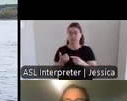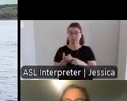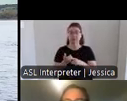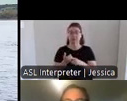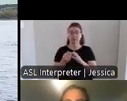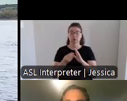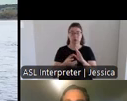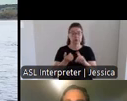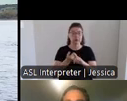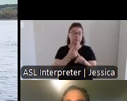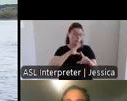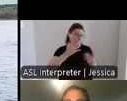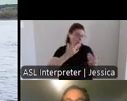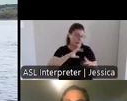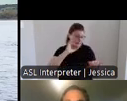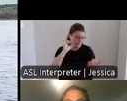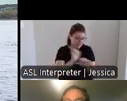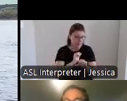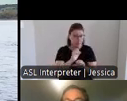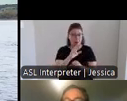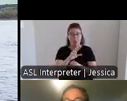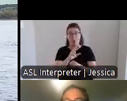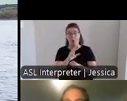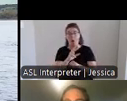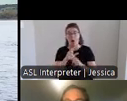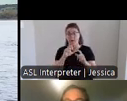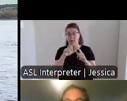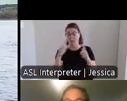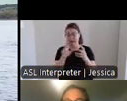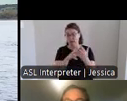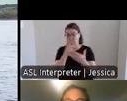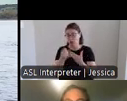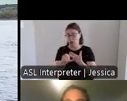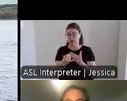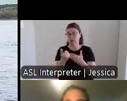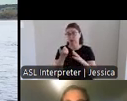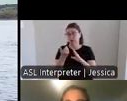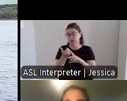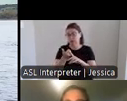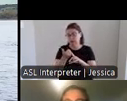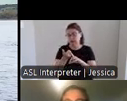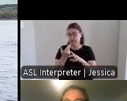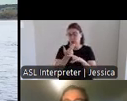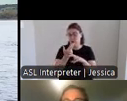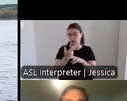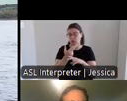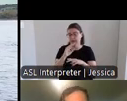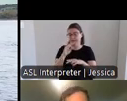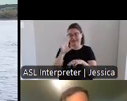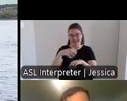either for assignments or sometimes for big culminating projects, the students use Manifold to make digital books.